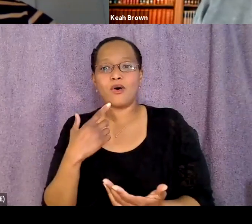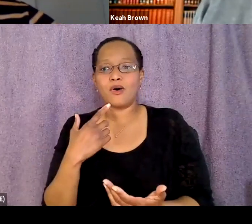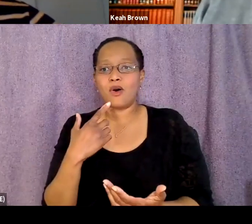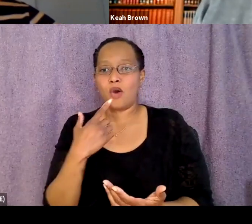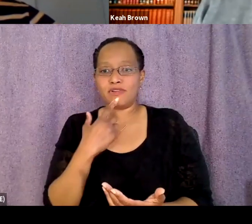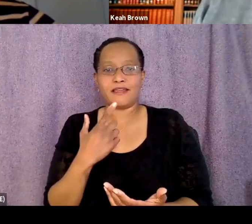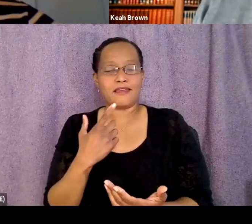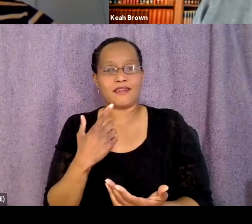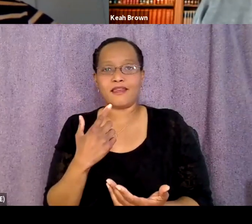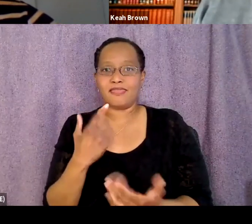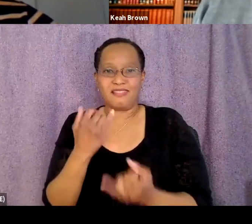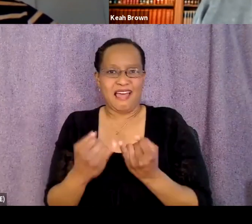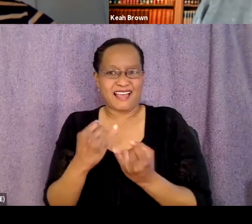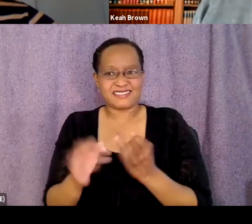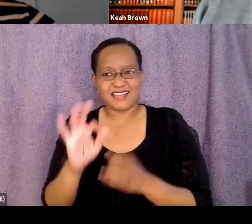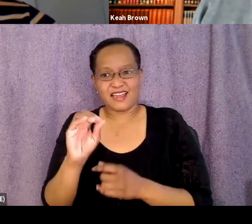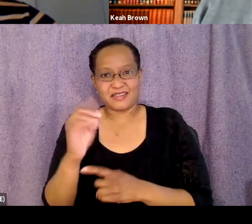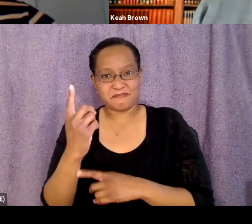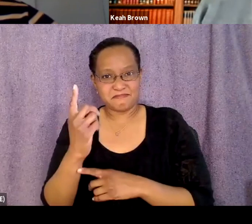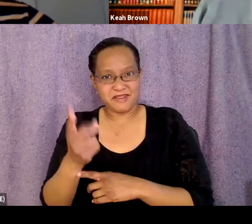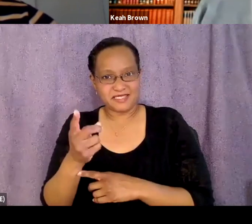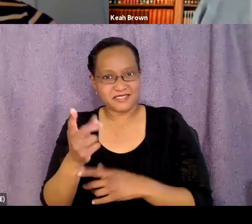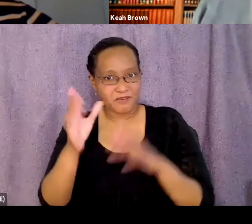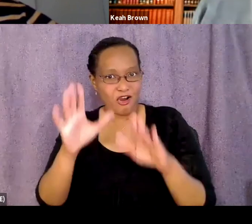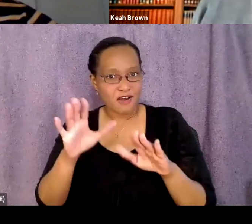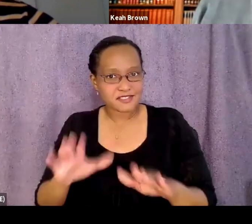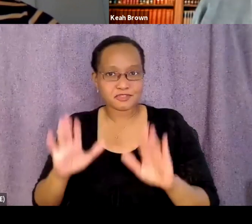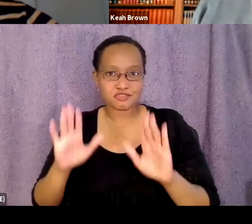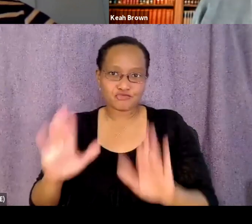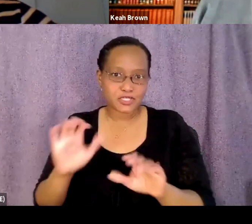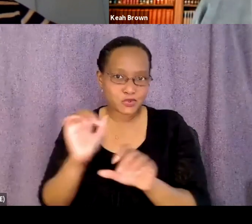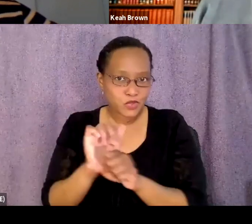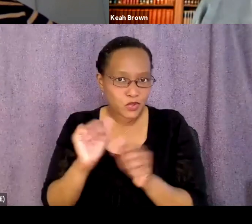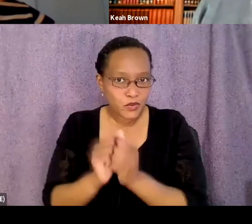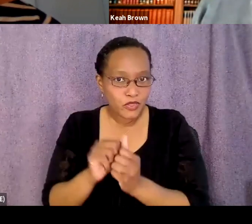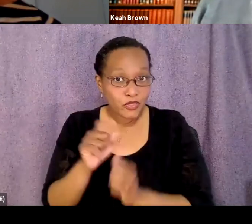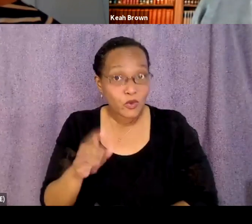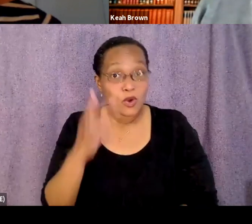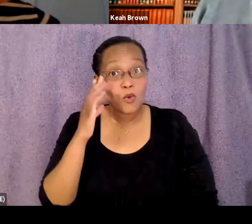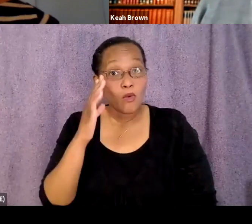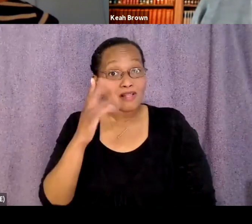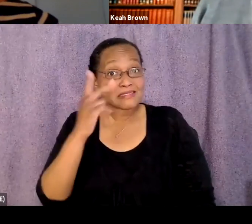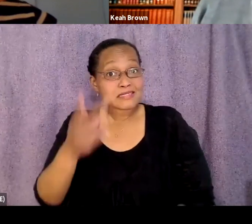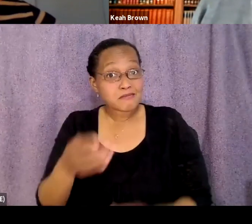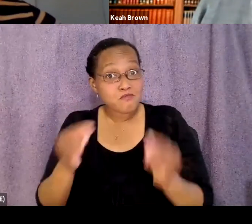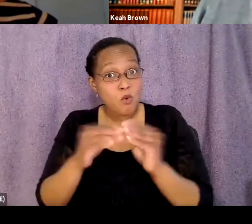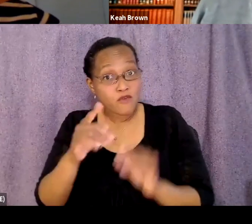and it's been so great, to work with you and I know that will see more of you. Nicole Redding (she/her): Like I said you're one of my my favorite accounts on social media